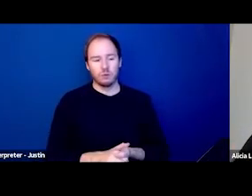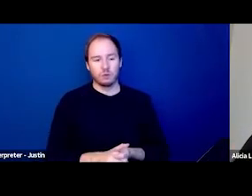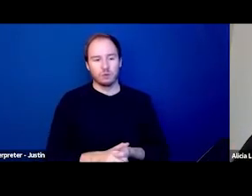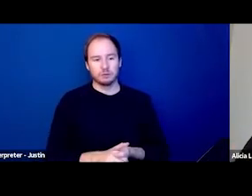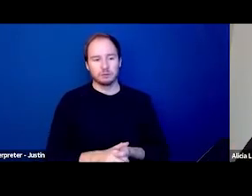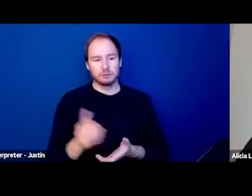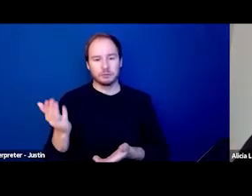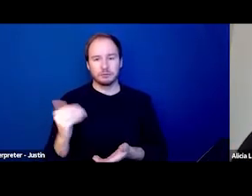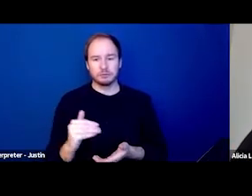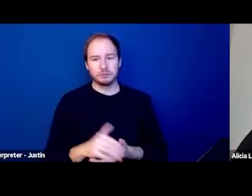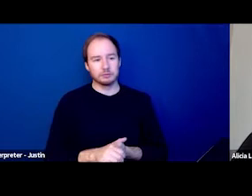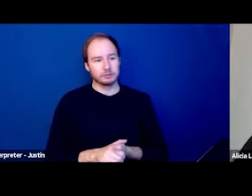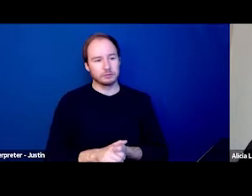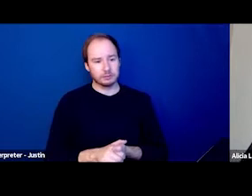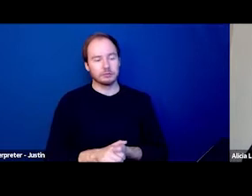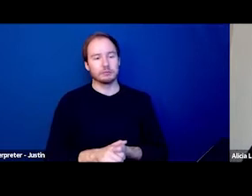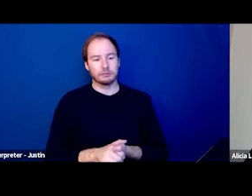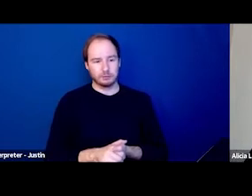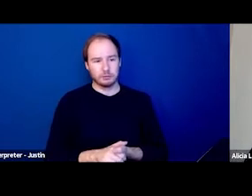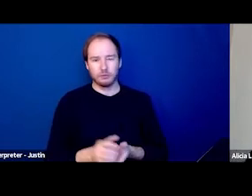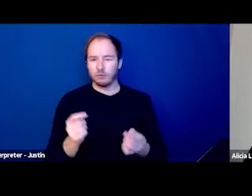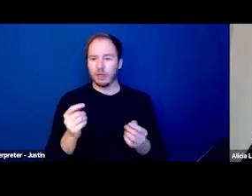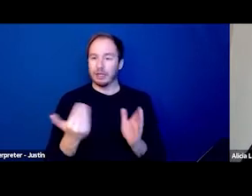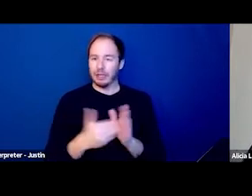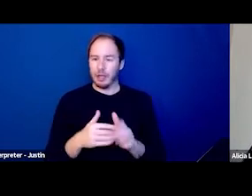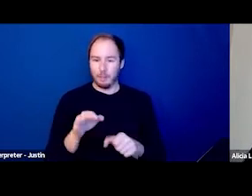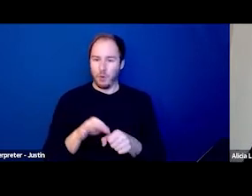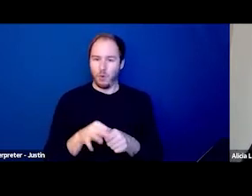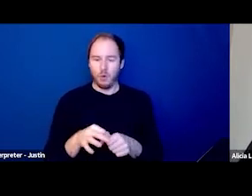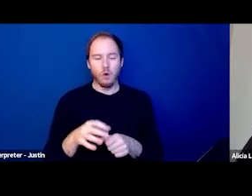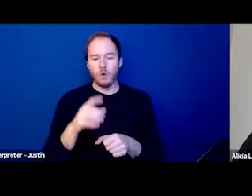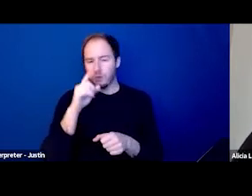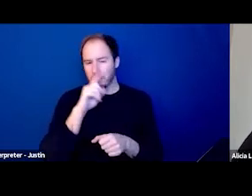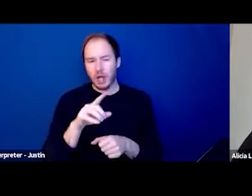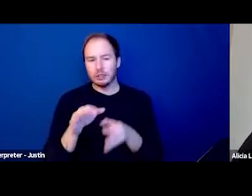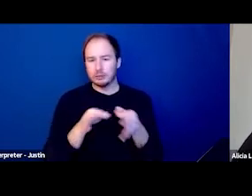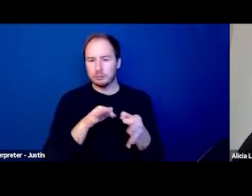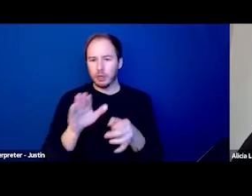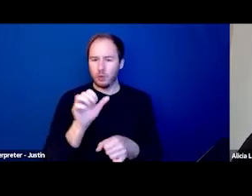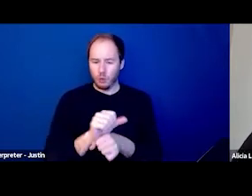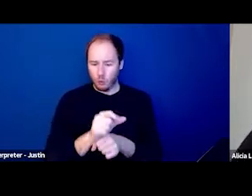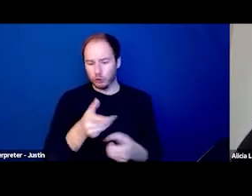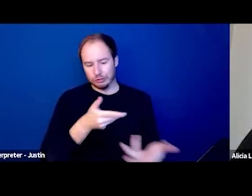Next slide. We're gonna launch our second poll, which is how much of your work is with people experiencing homelessness?